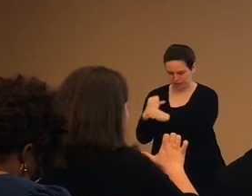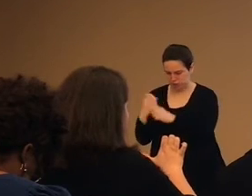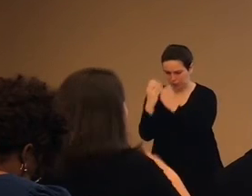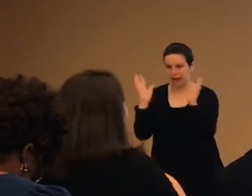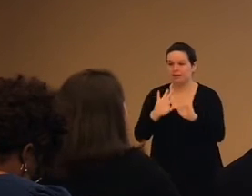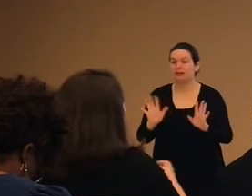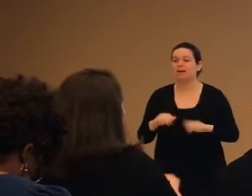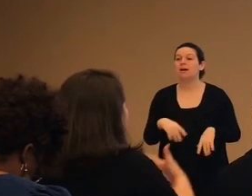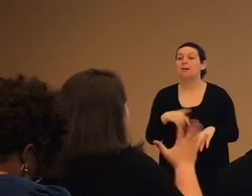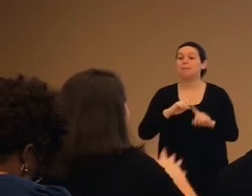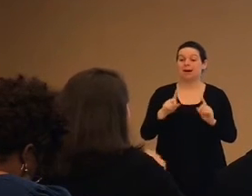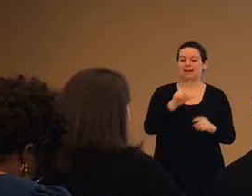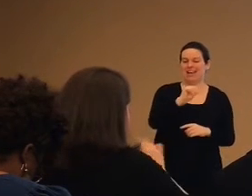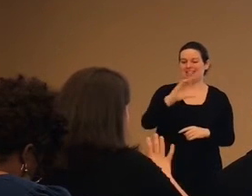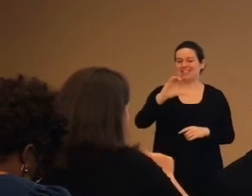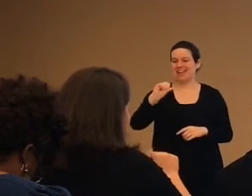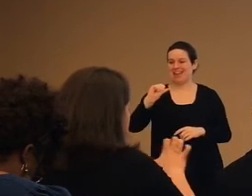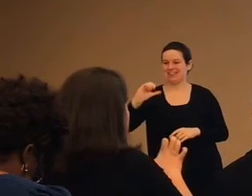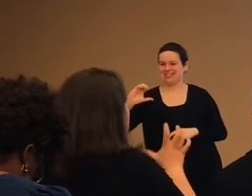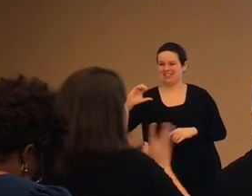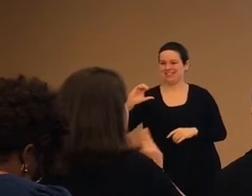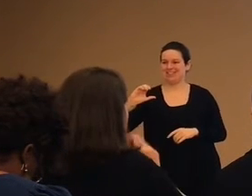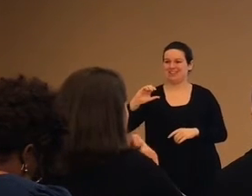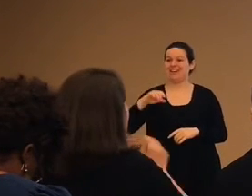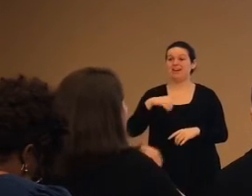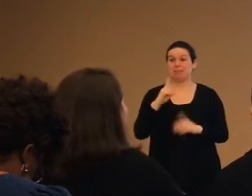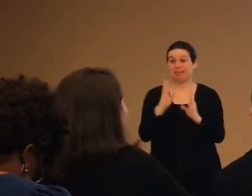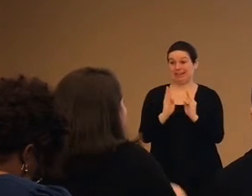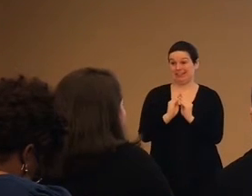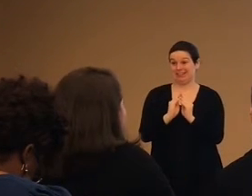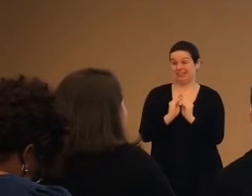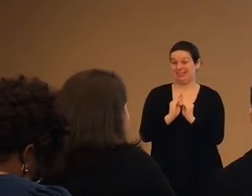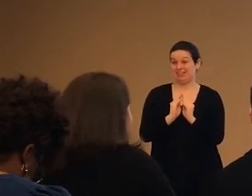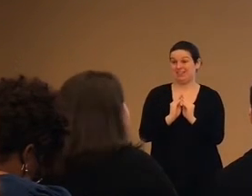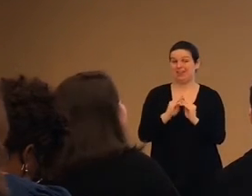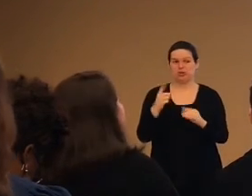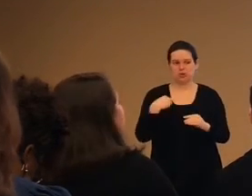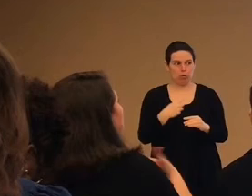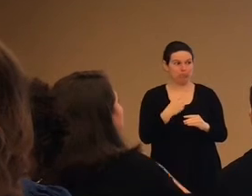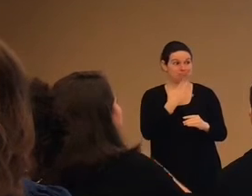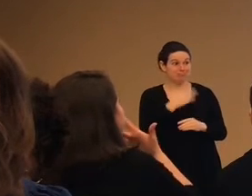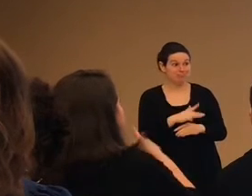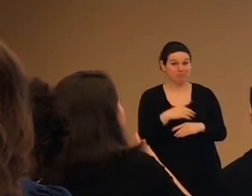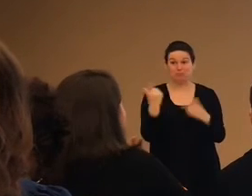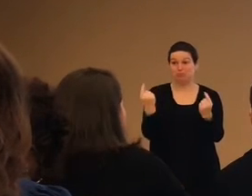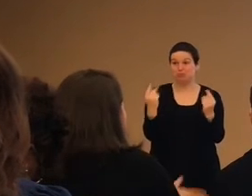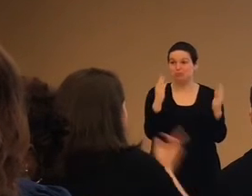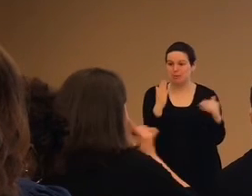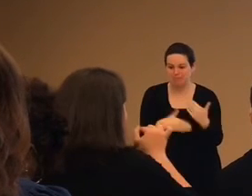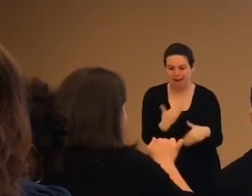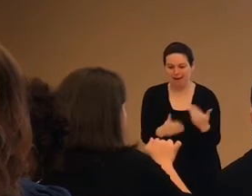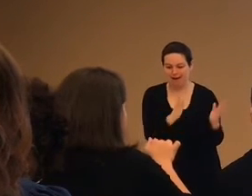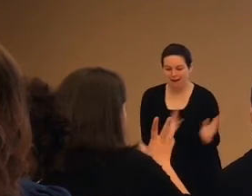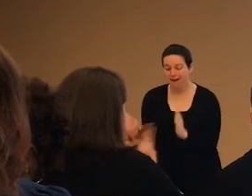AC AC meeting and we were able to luckily plan for this to say hey